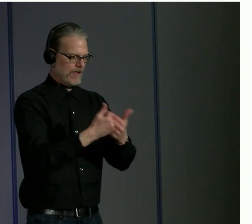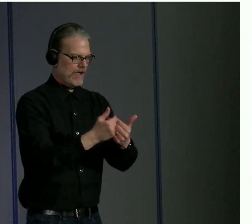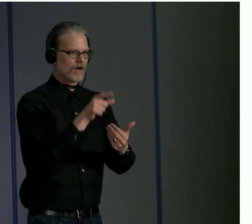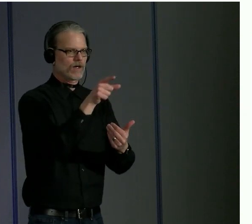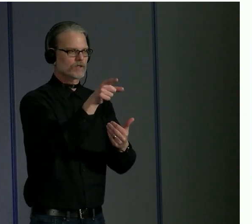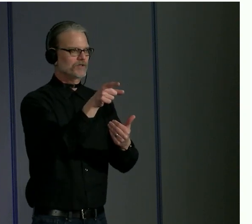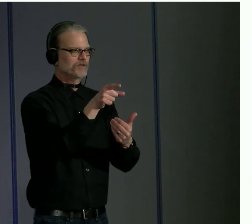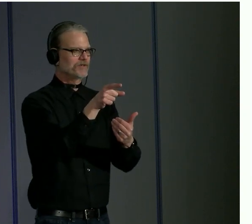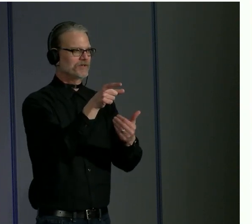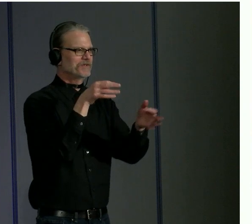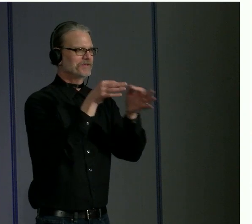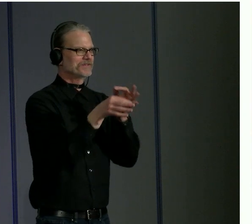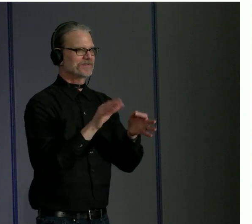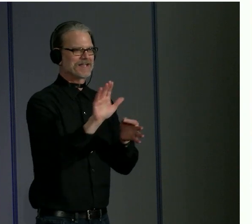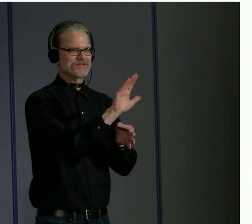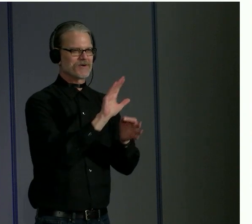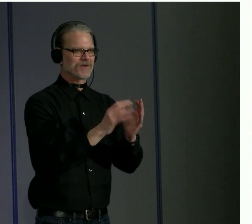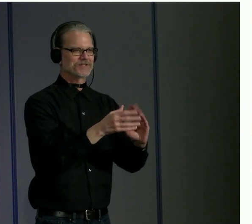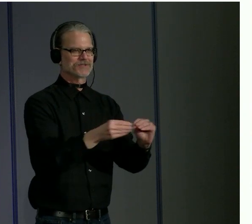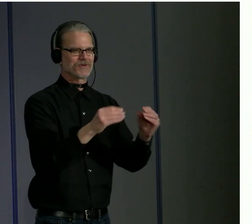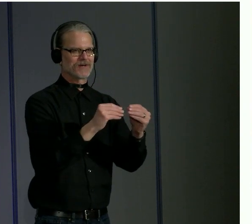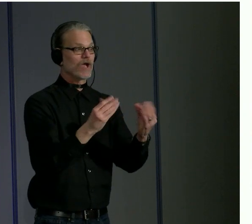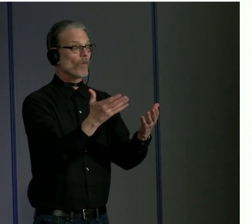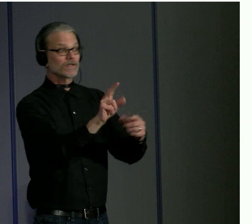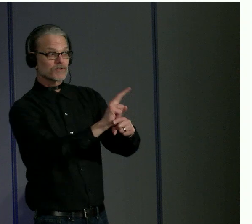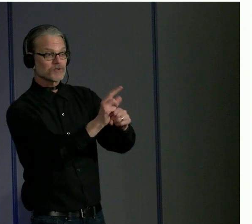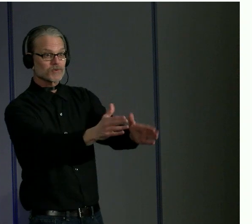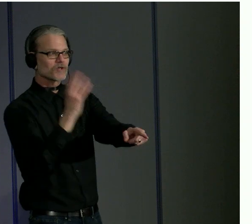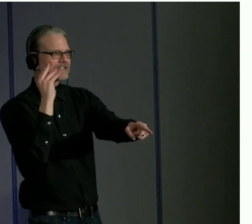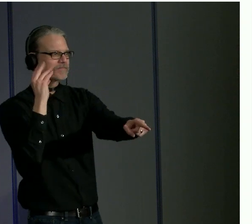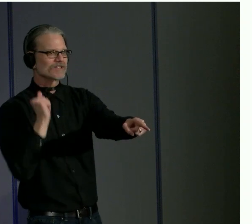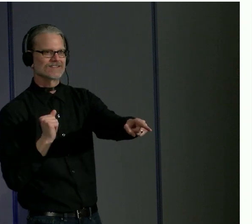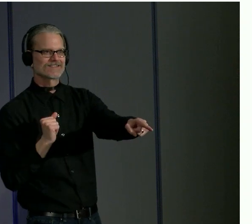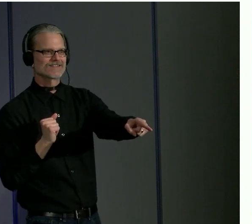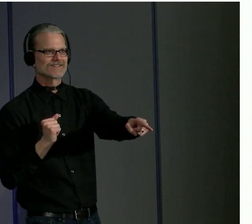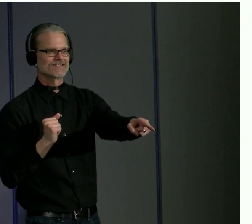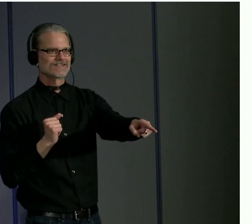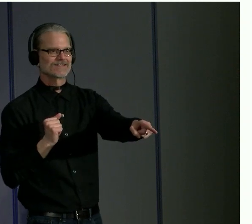is the expected user-experience? You want to map your process. Understand where you are right now.